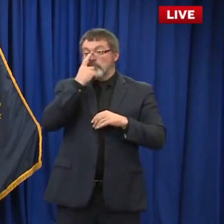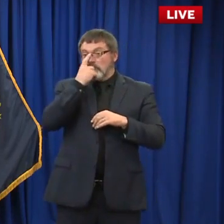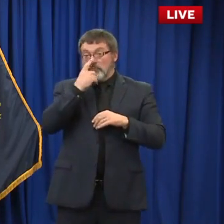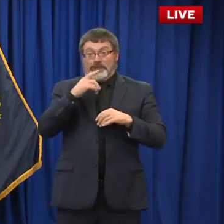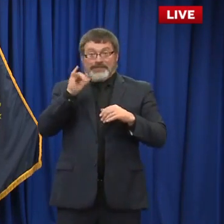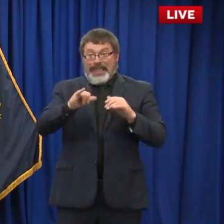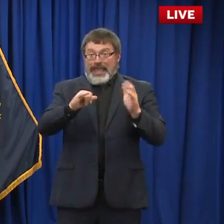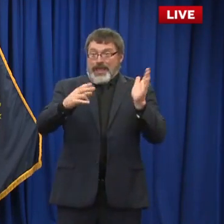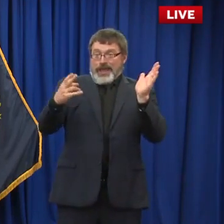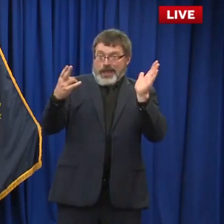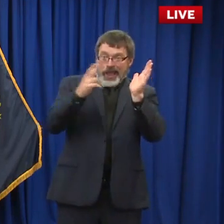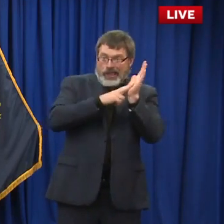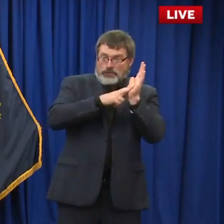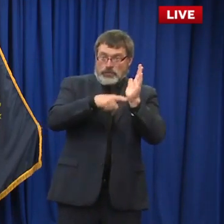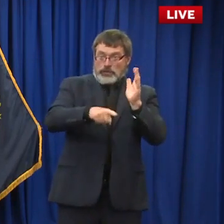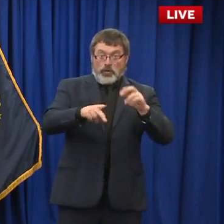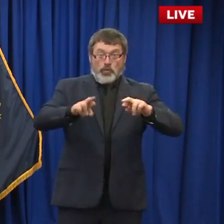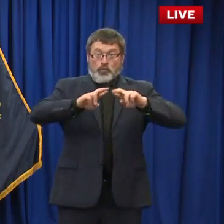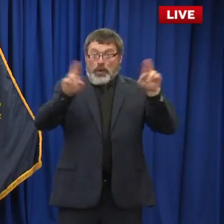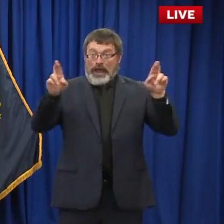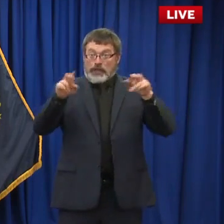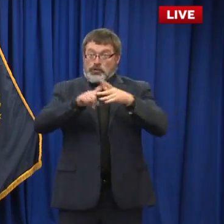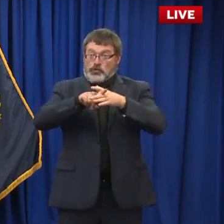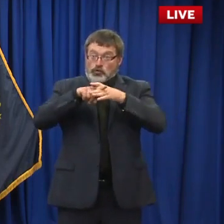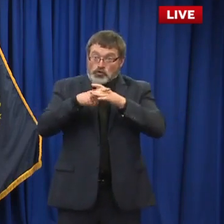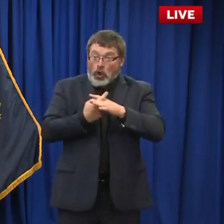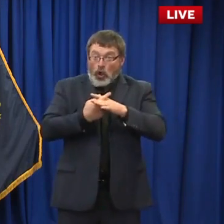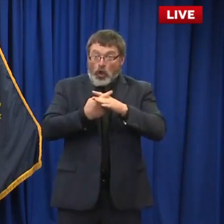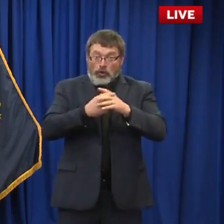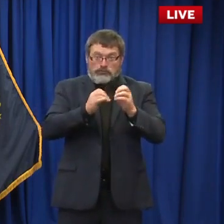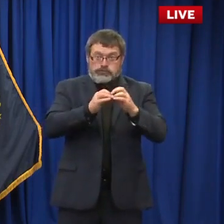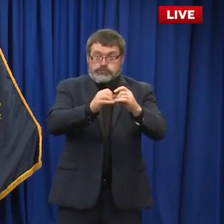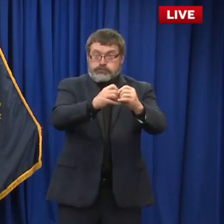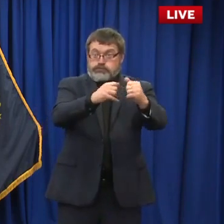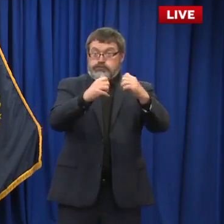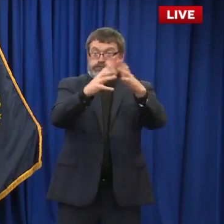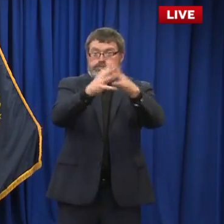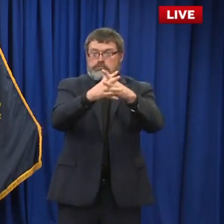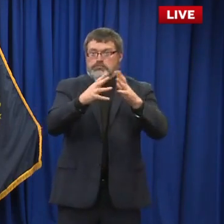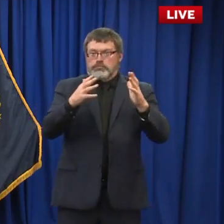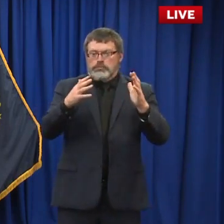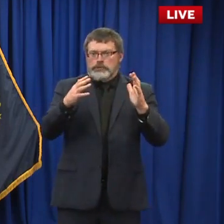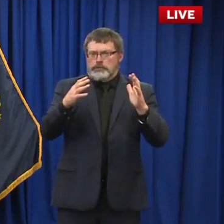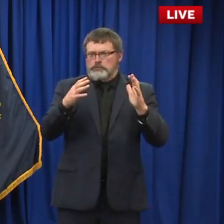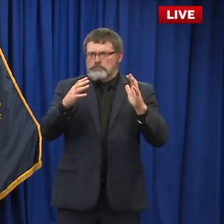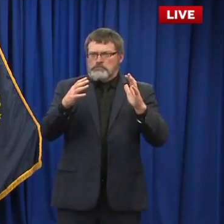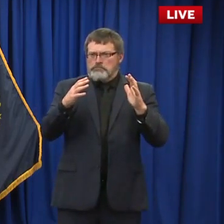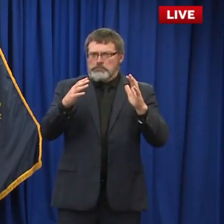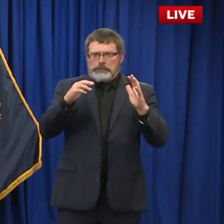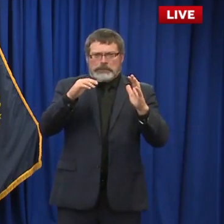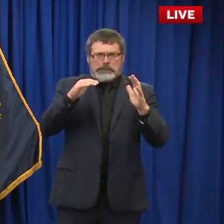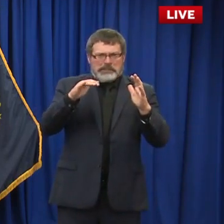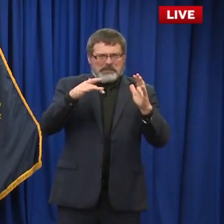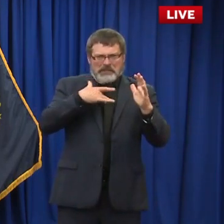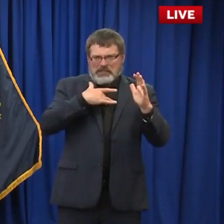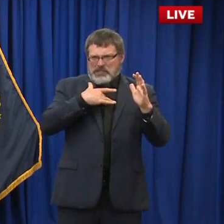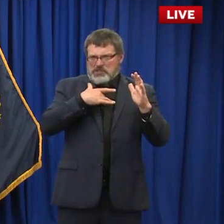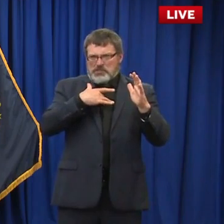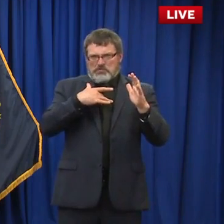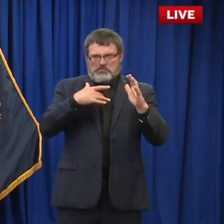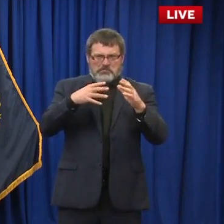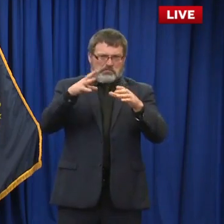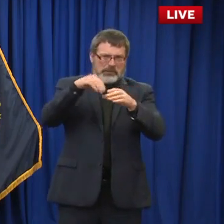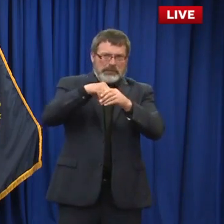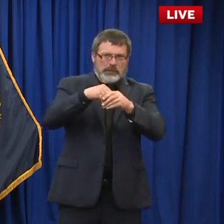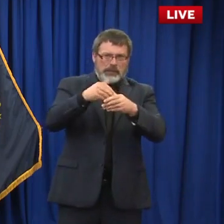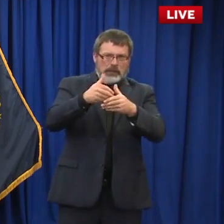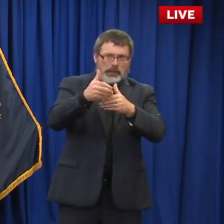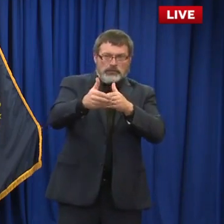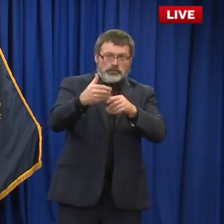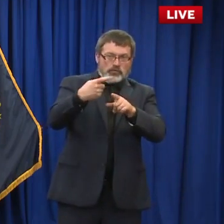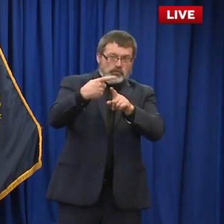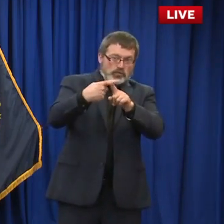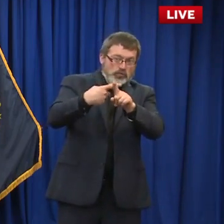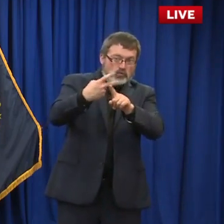THE IDEA THAT WE'RE GOING TO GET CONTRACTS OUT AND PUT SHOVELS ON THE GROUND AND BUILD FIBEROPTIC NETWORKS SOMETIMES TO INDIVIDUAL HOMES ON THE LEVEL OF THOUSANDS HAPPENED THOUSANDS OF HOME INUPS